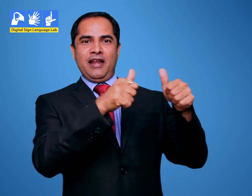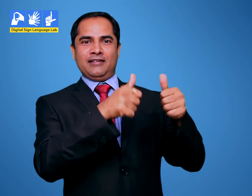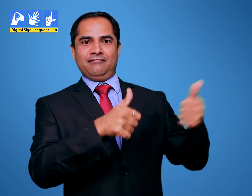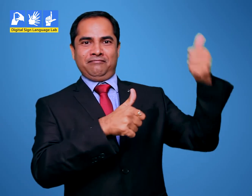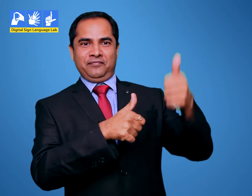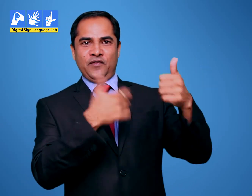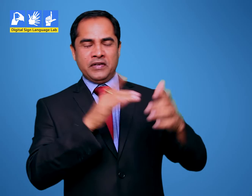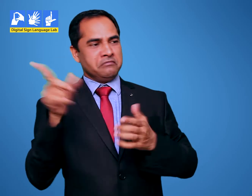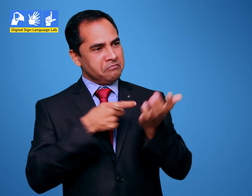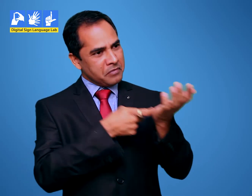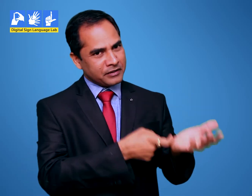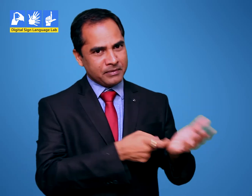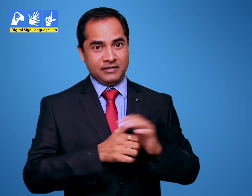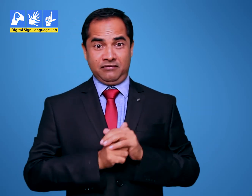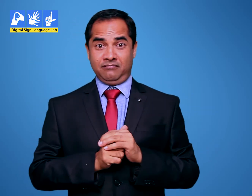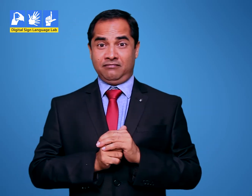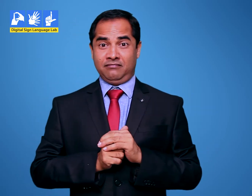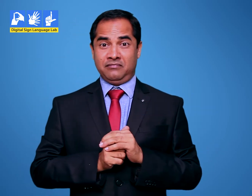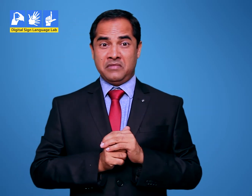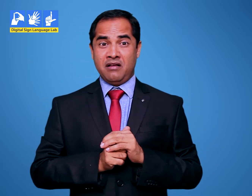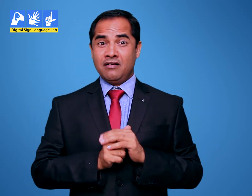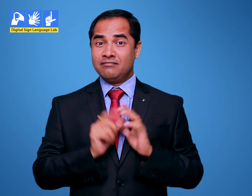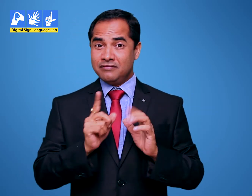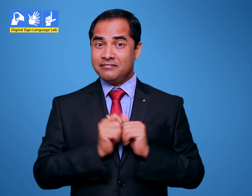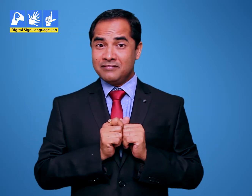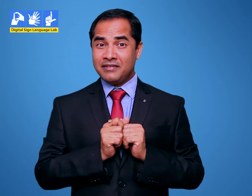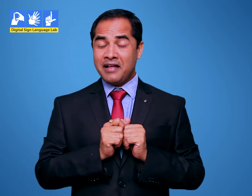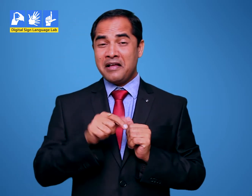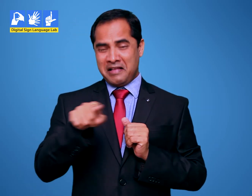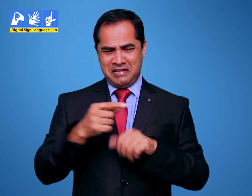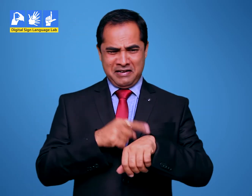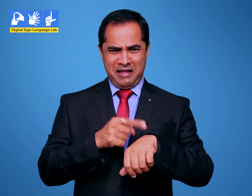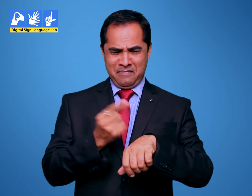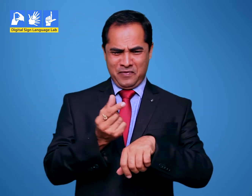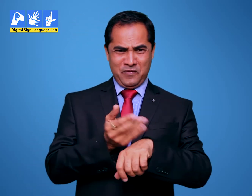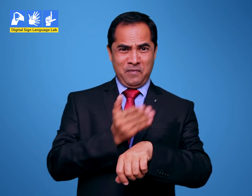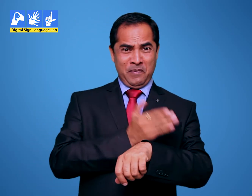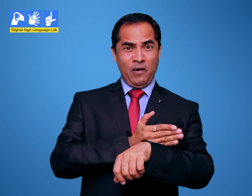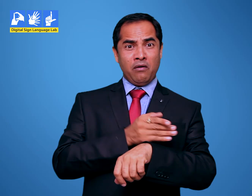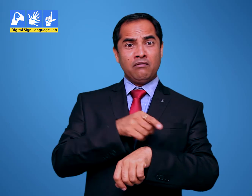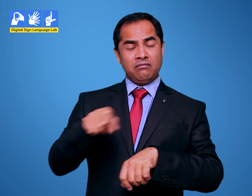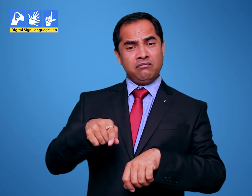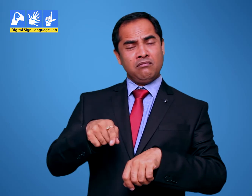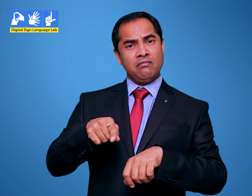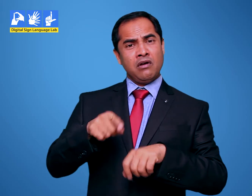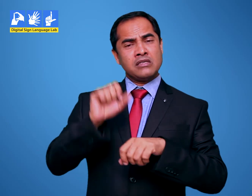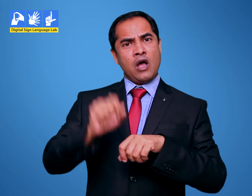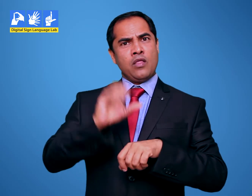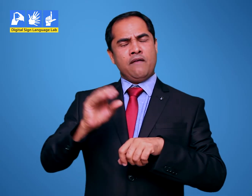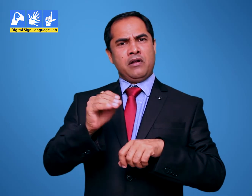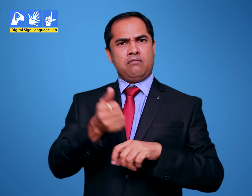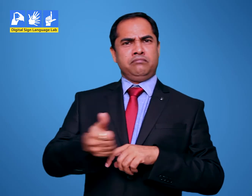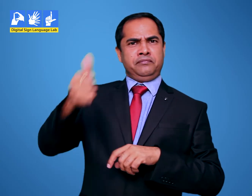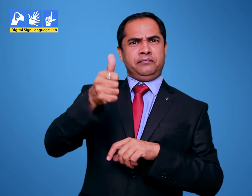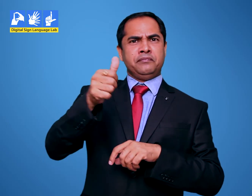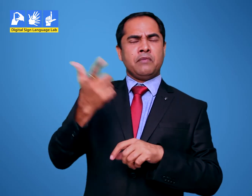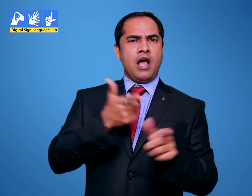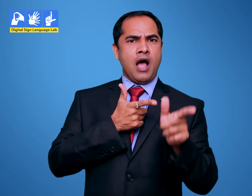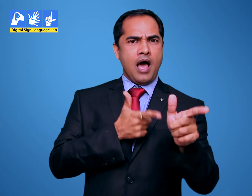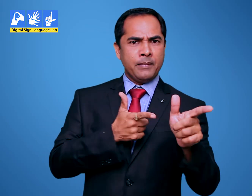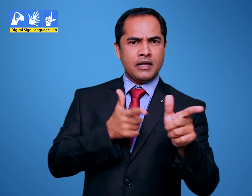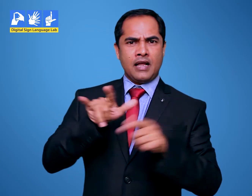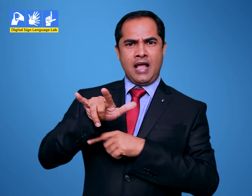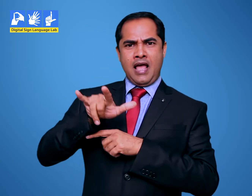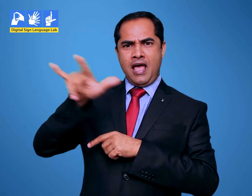fairly elected. Only moments before the highest generals of South African